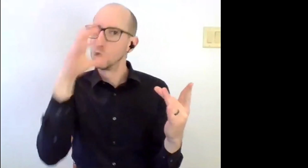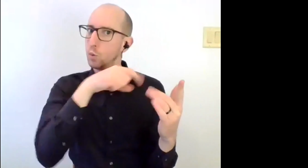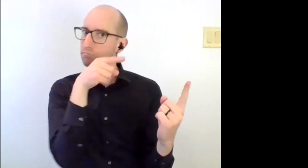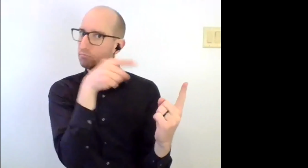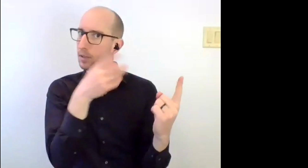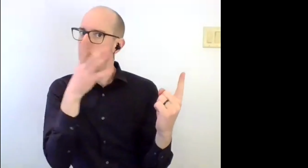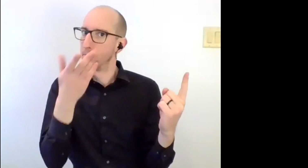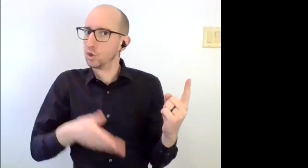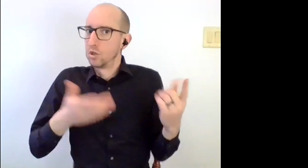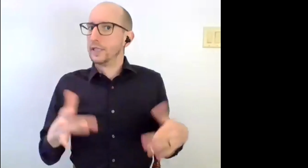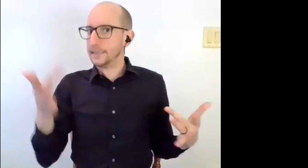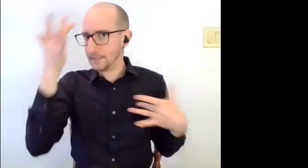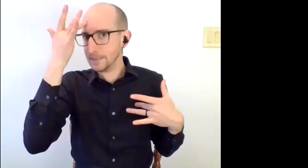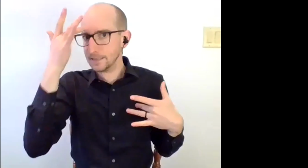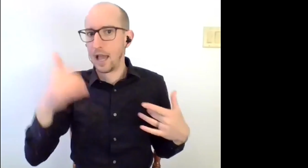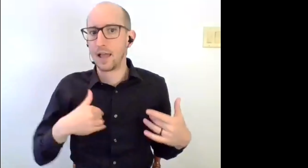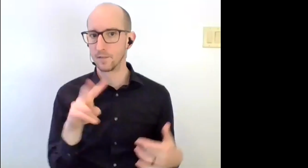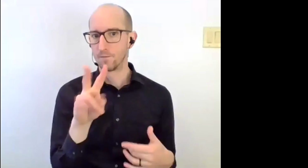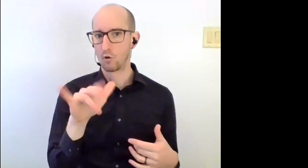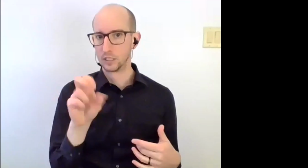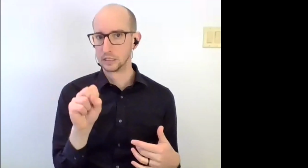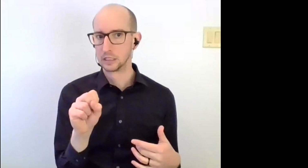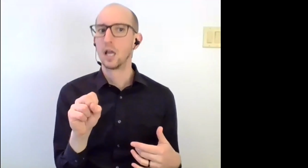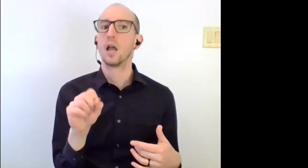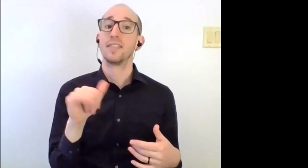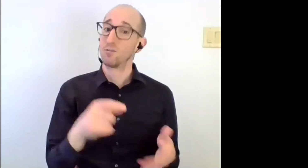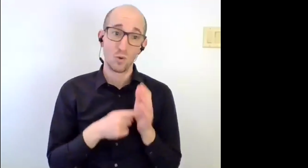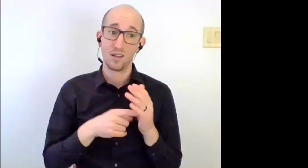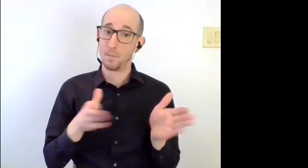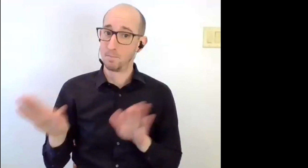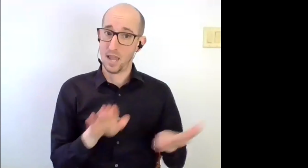assume that everyone that you come into contact with may have the virus. That